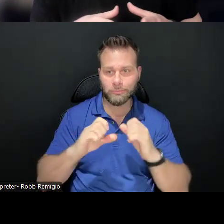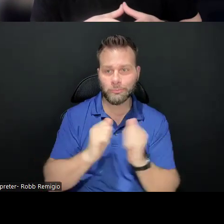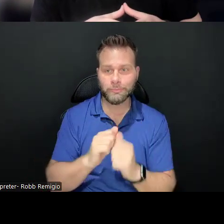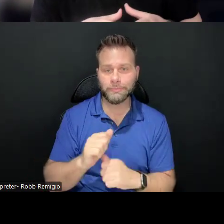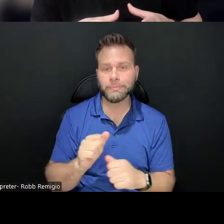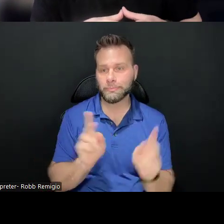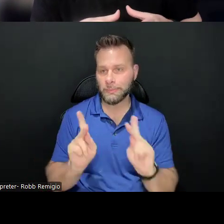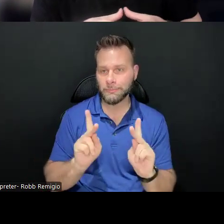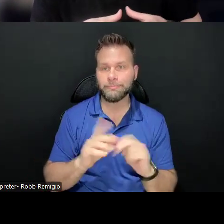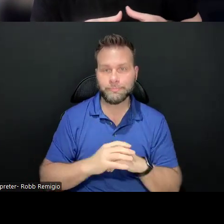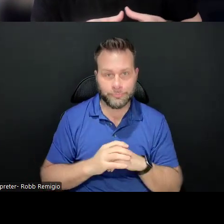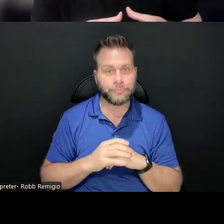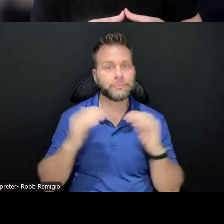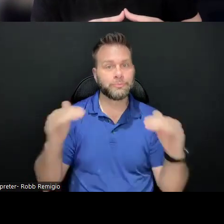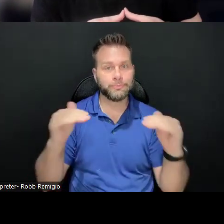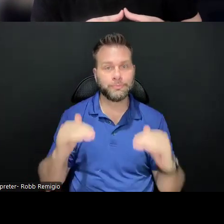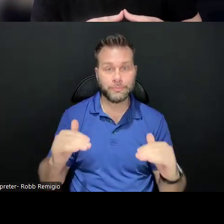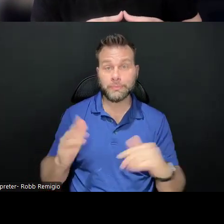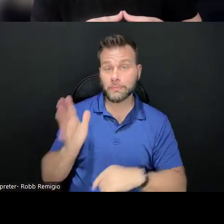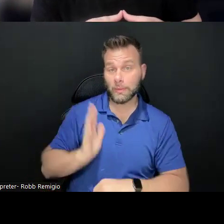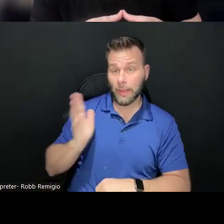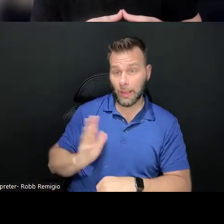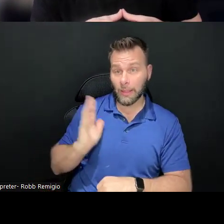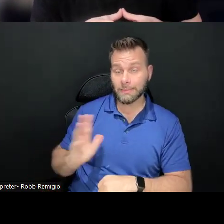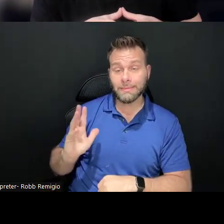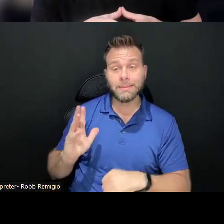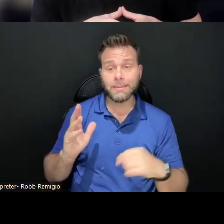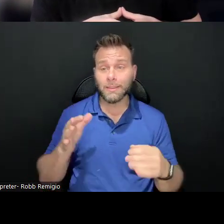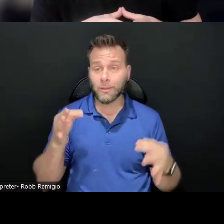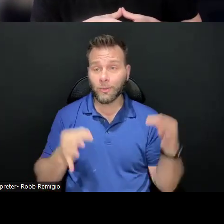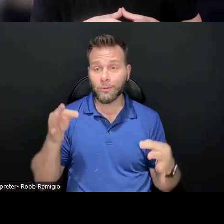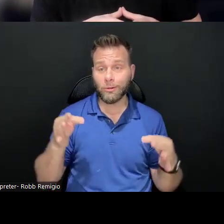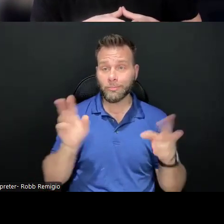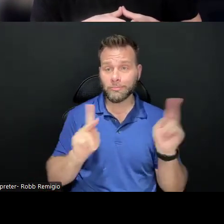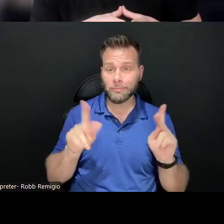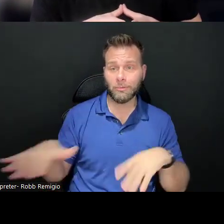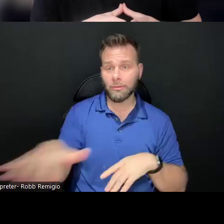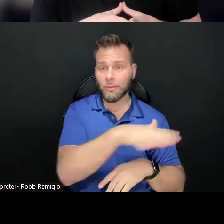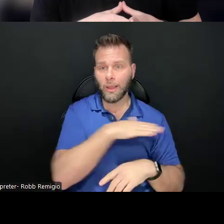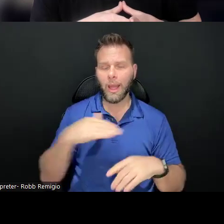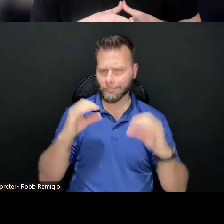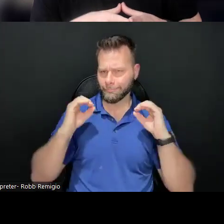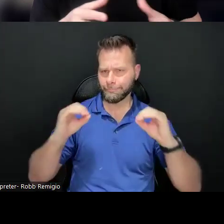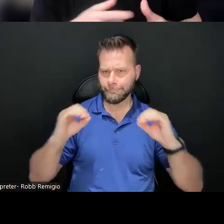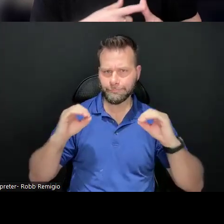I also in the past have provided training to Pittsfield municipal personnel on how to make their services accessible.